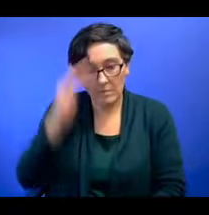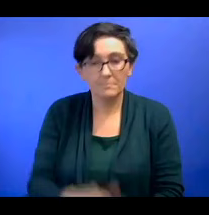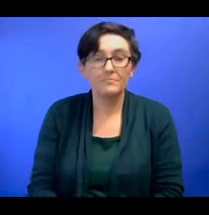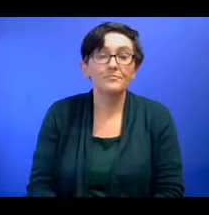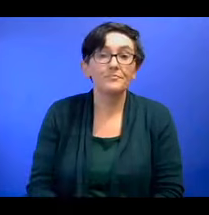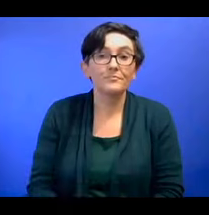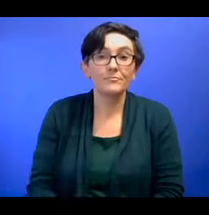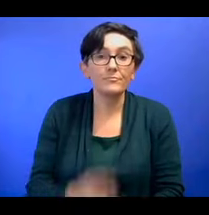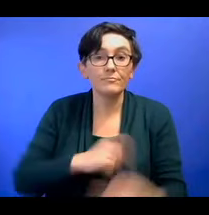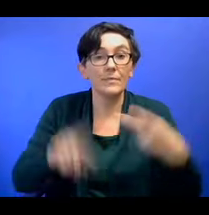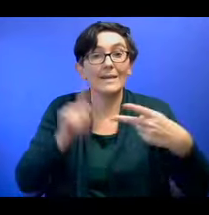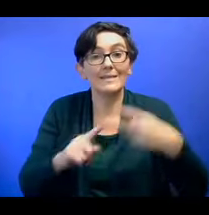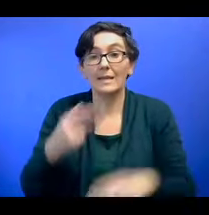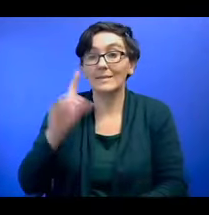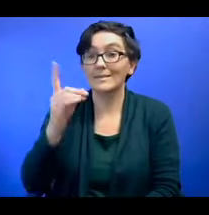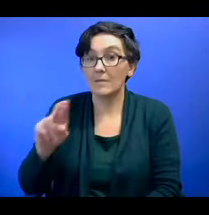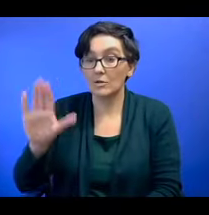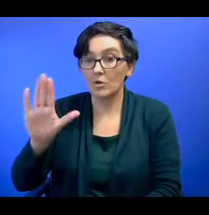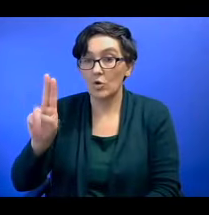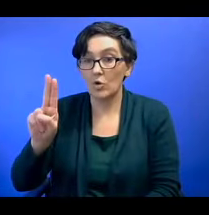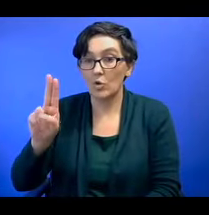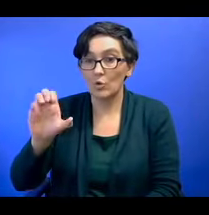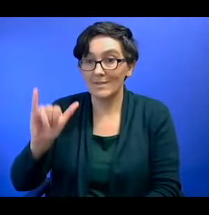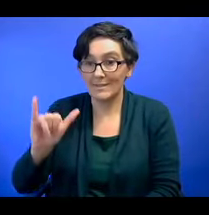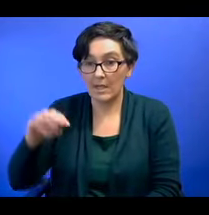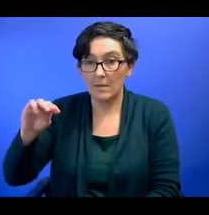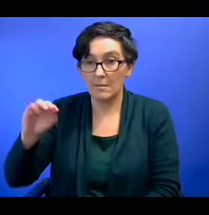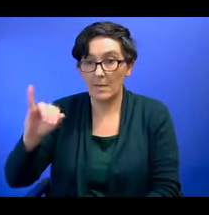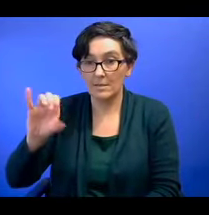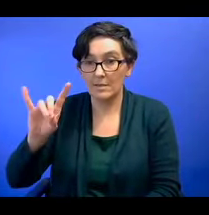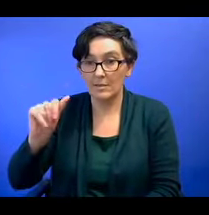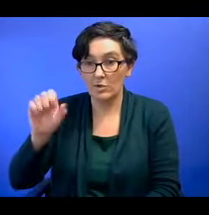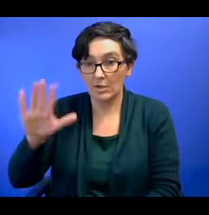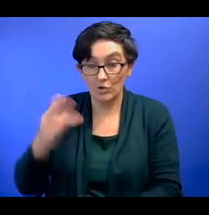Dr Lucy Michael, who will be helping us with our shadow reporting process,